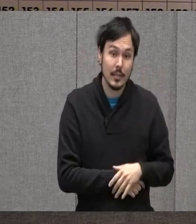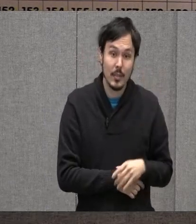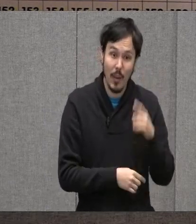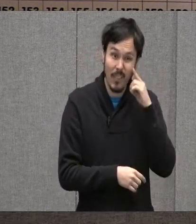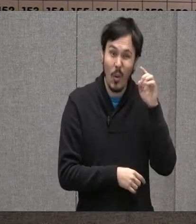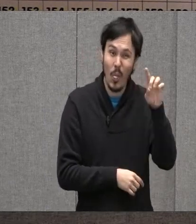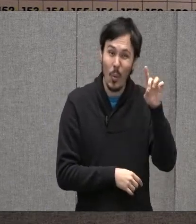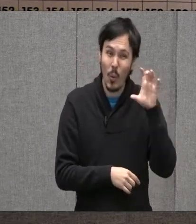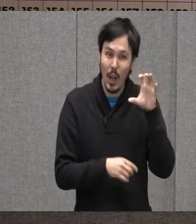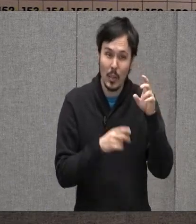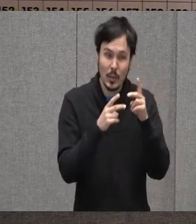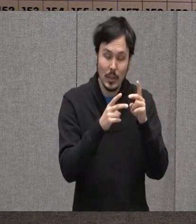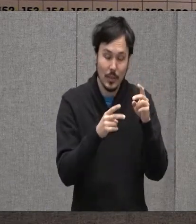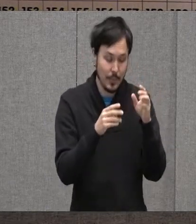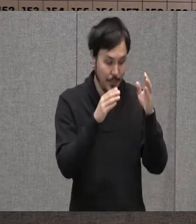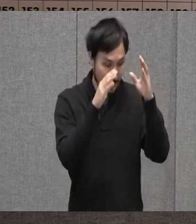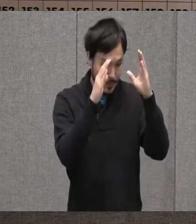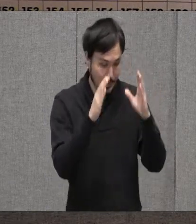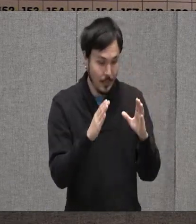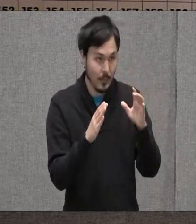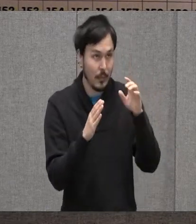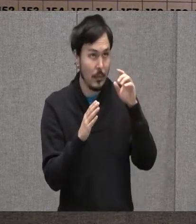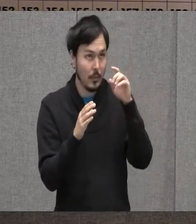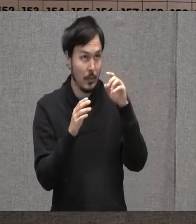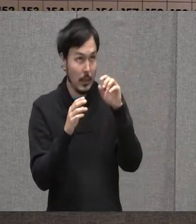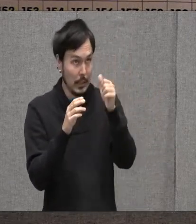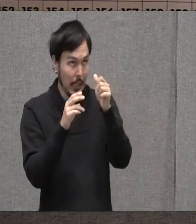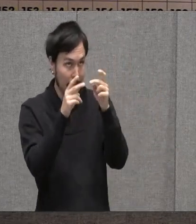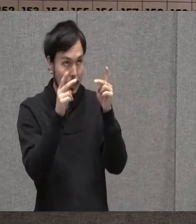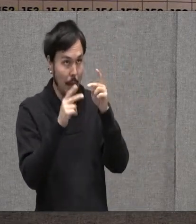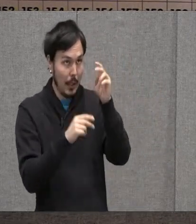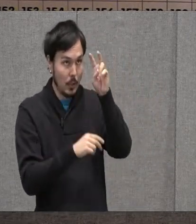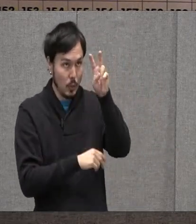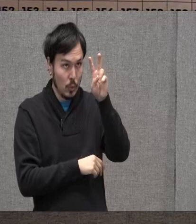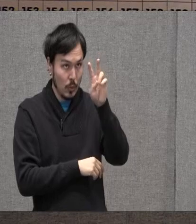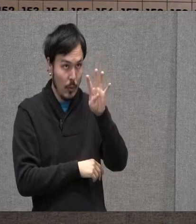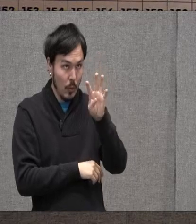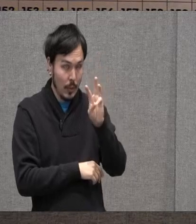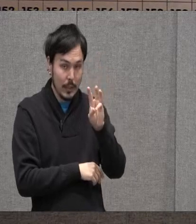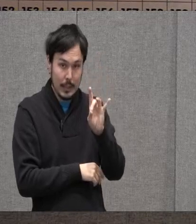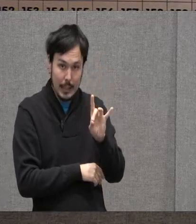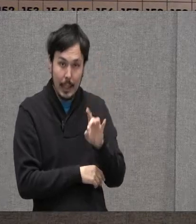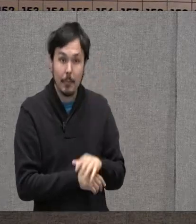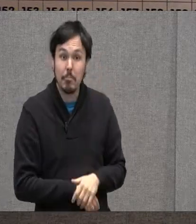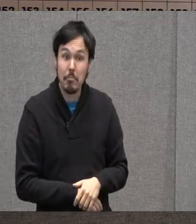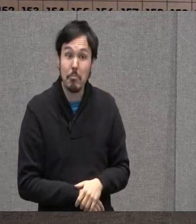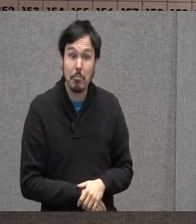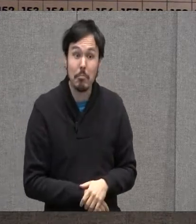I think maybe I should have two zeros here. It would probably be this first zero that we would be seeing it with.